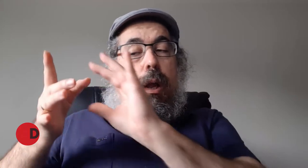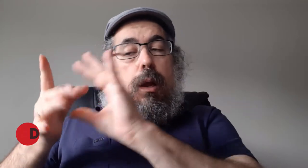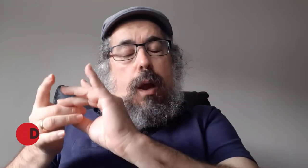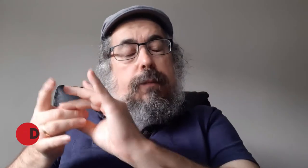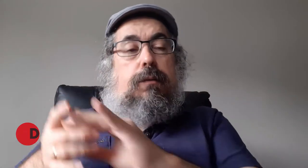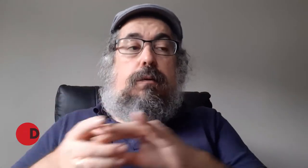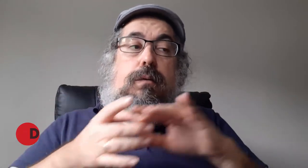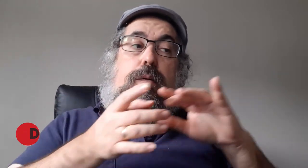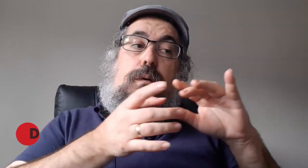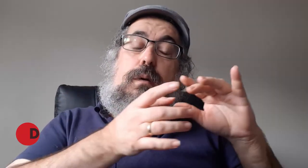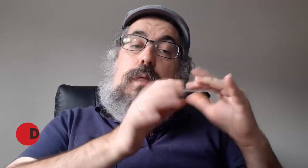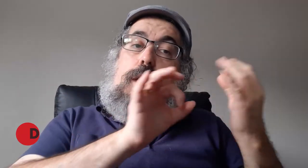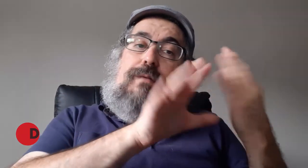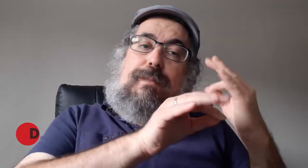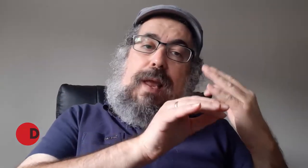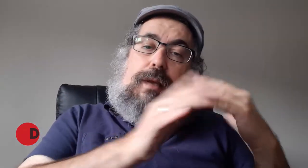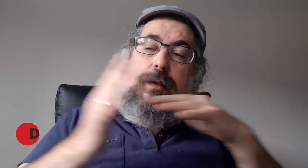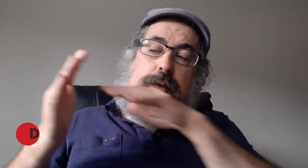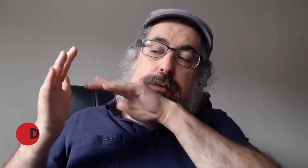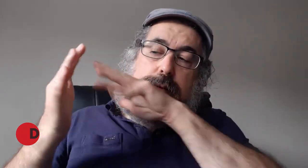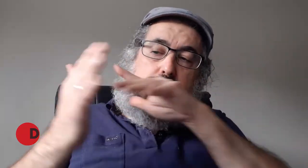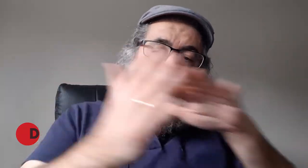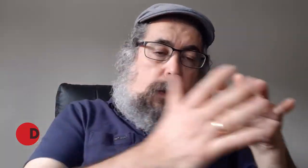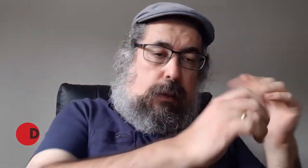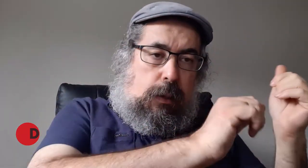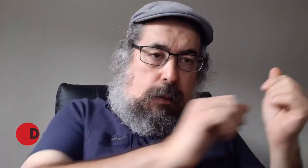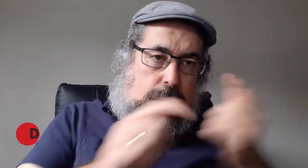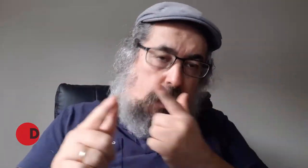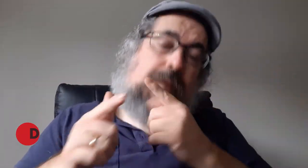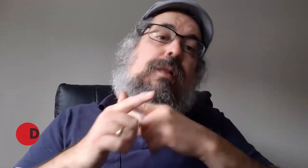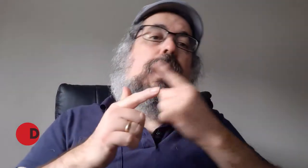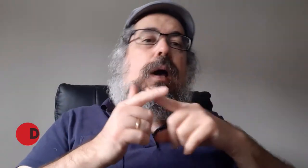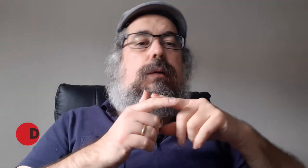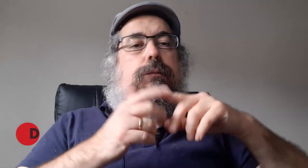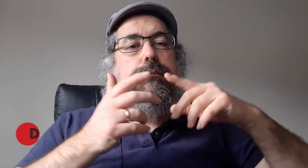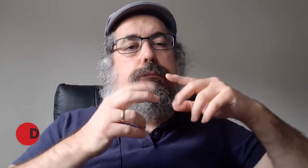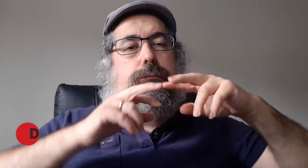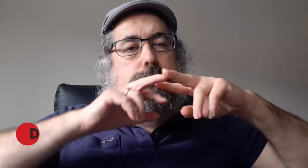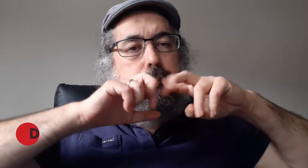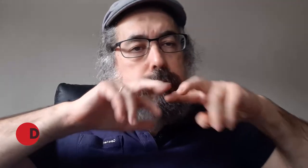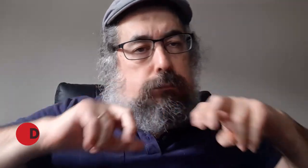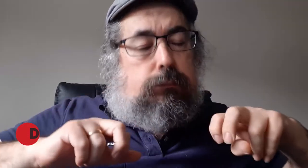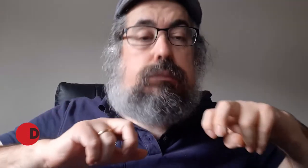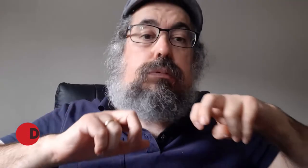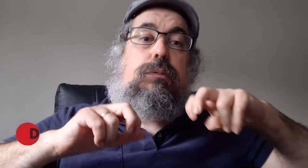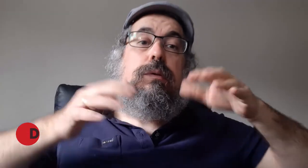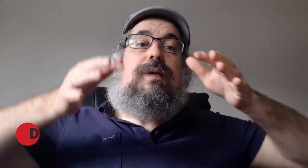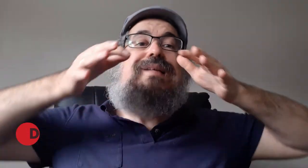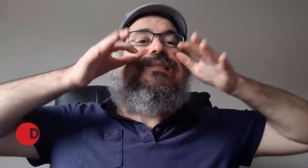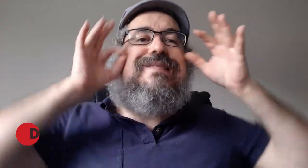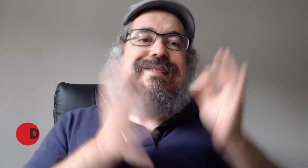will review comments and feedbacks then analyze and